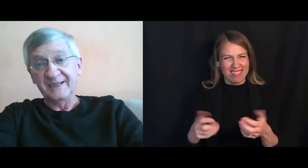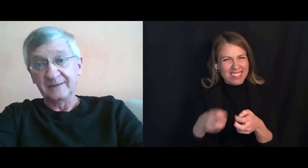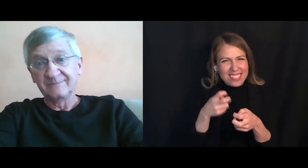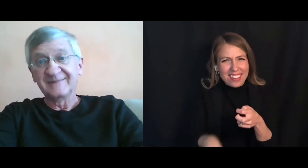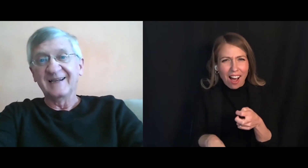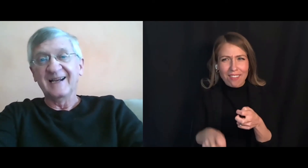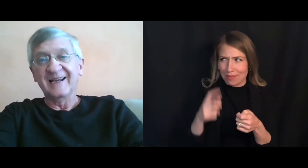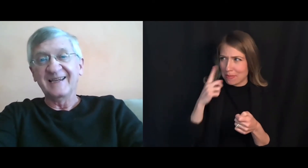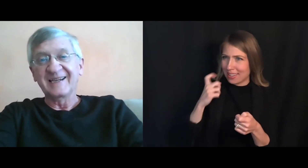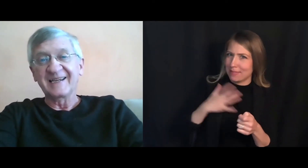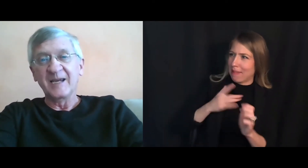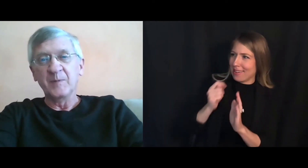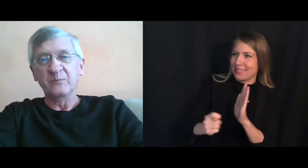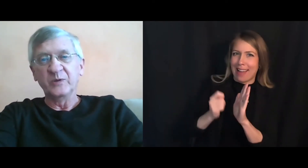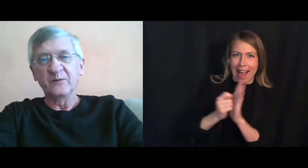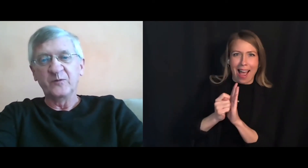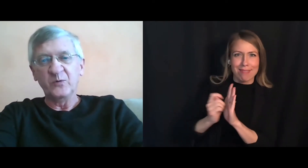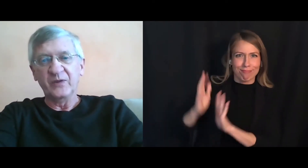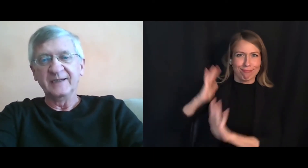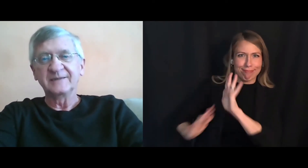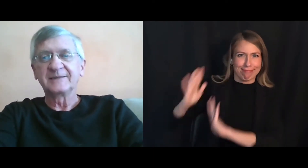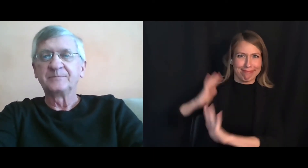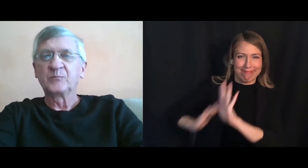but I think I came up with a few things.